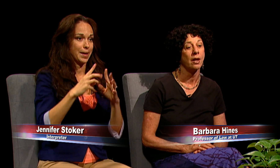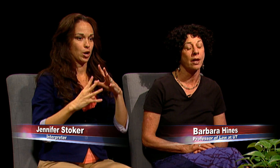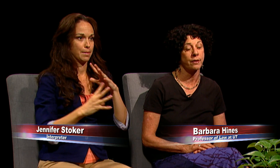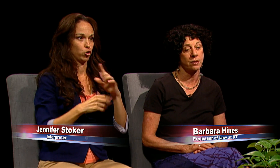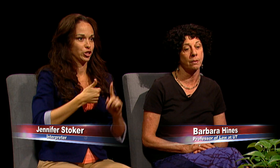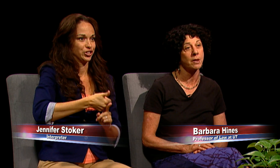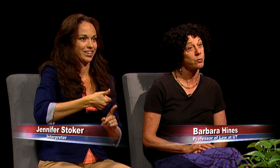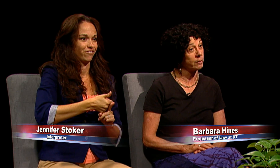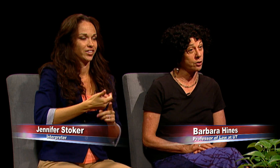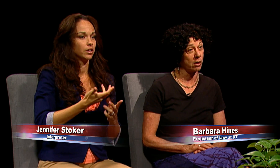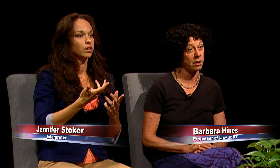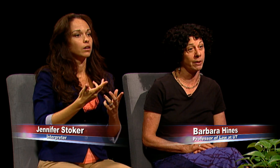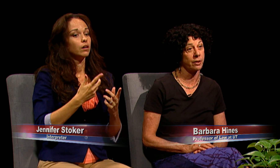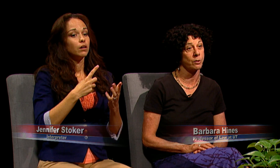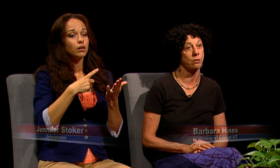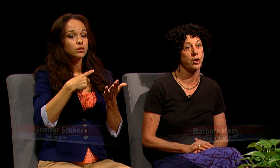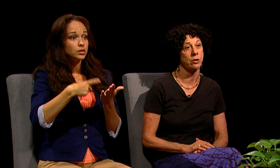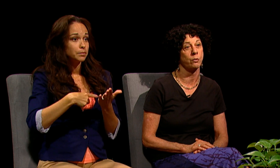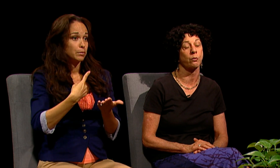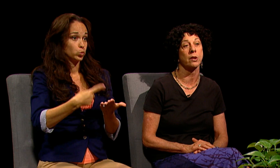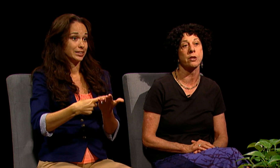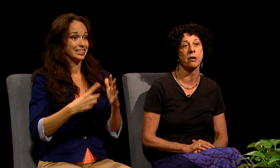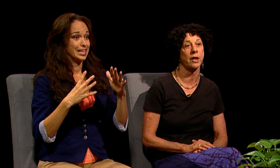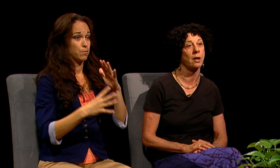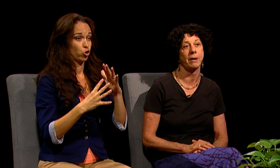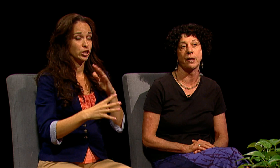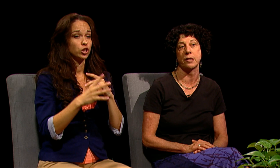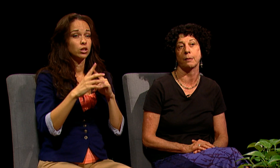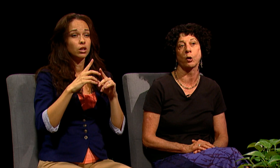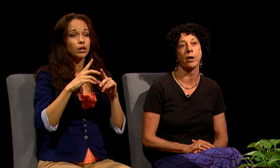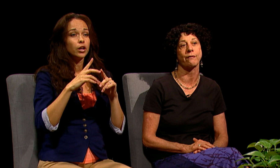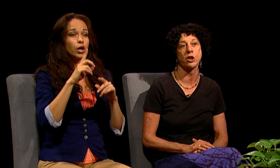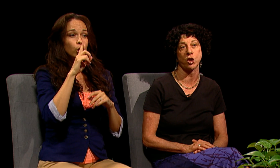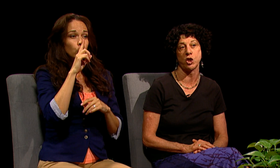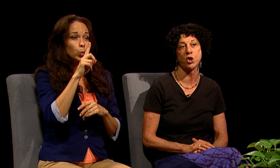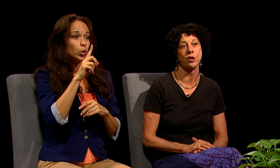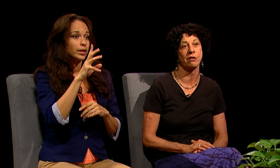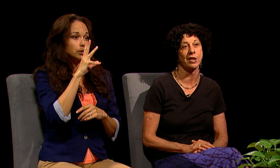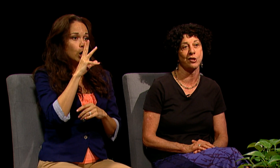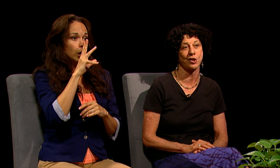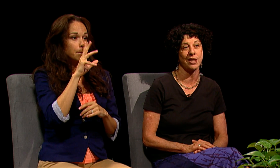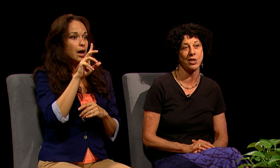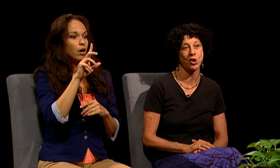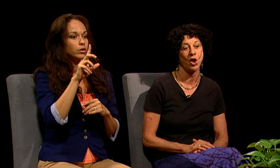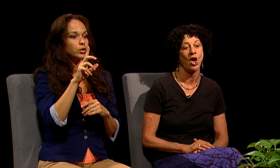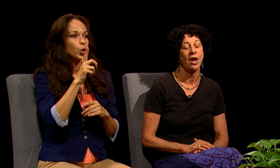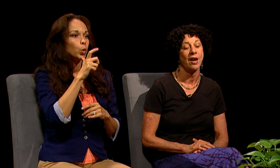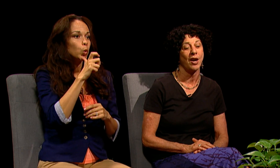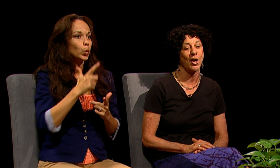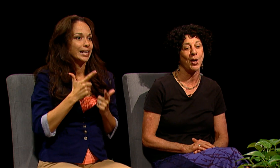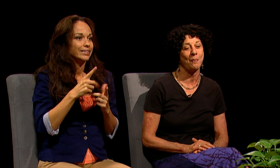I THINK SOMETIMES WHEN WE TALK ABOUT IMMIGRATION, WE'RE REALLY TALKING ABOUT A DEMOGRAPHIC CHANGE IN THE UNITED STATES.